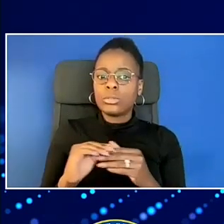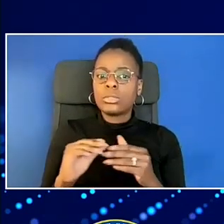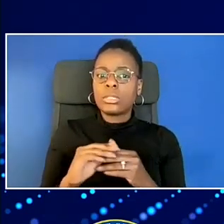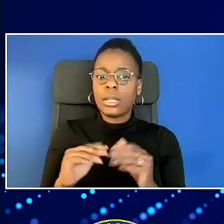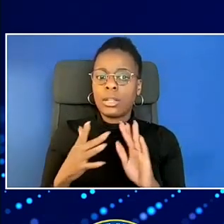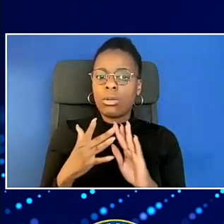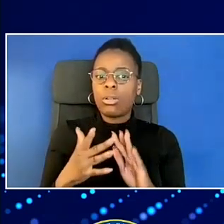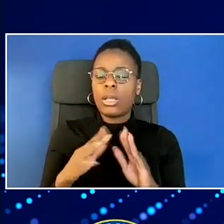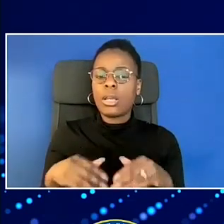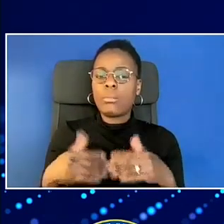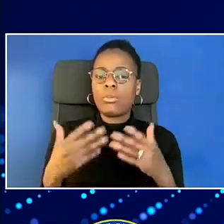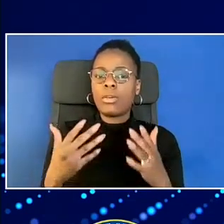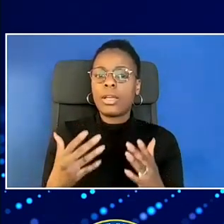low-quality instruction?